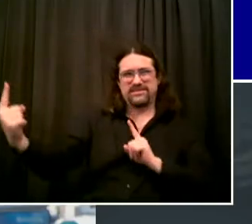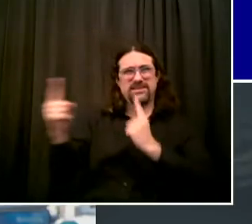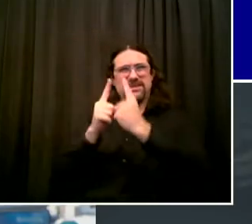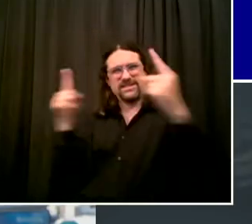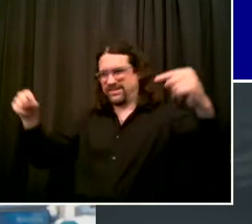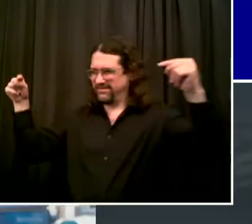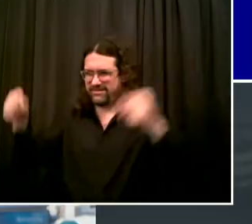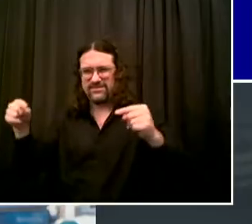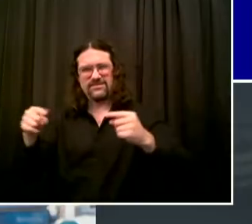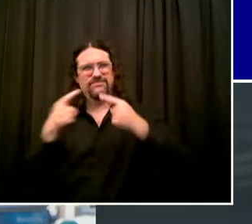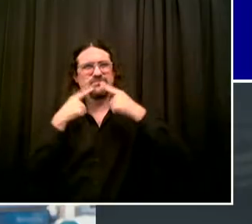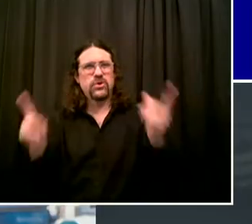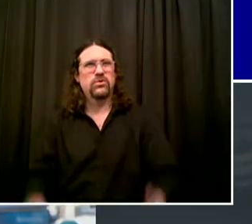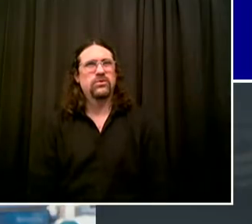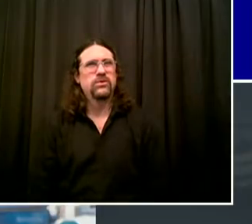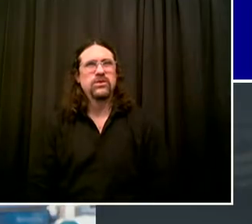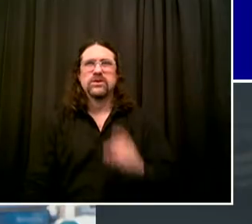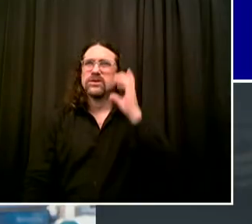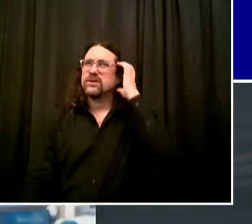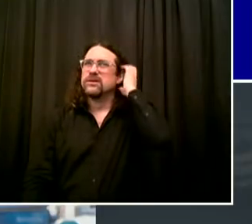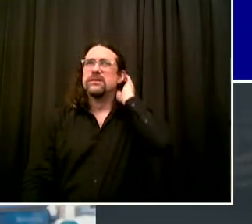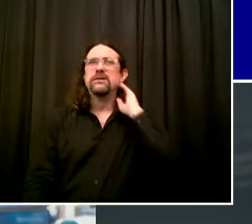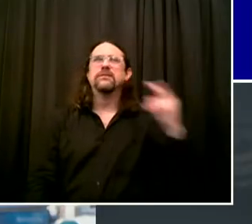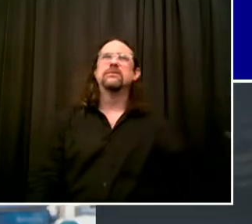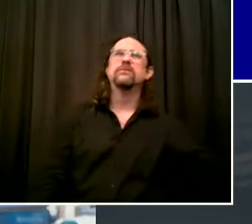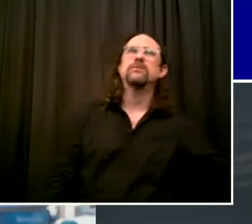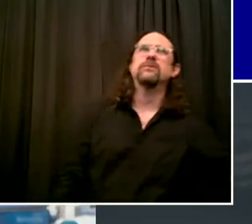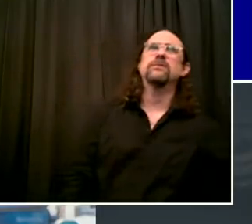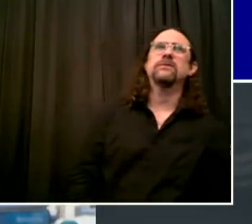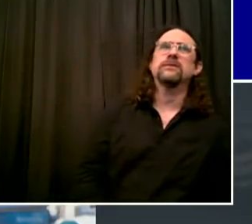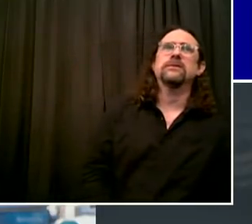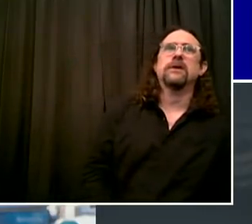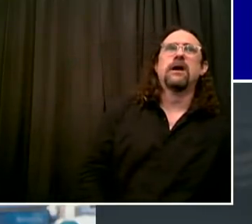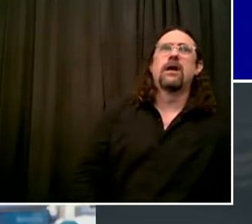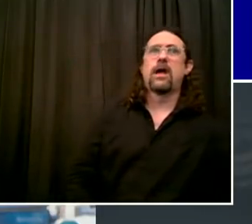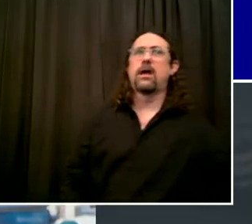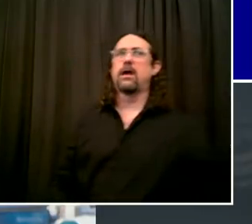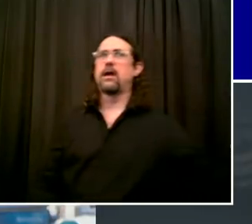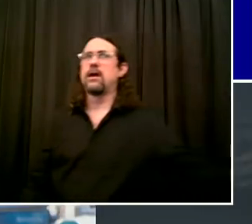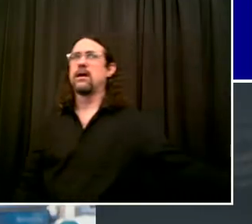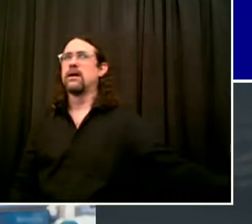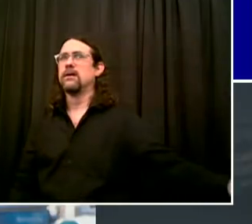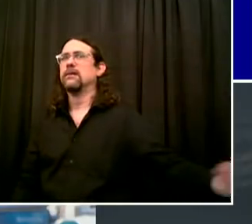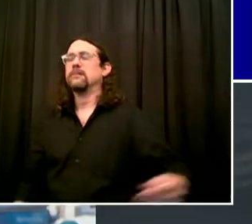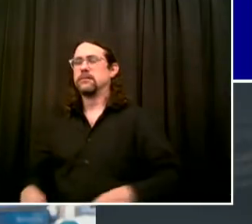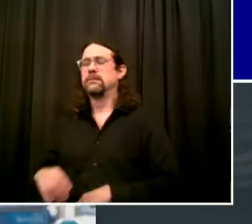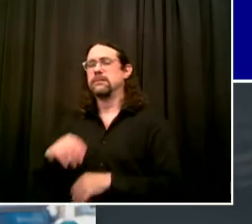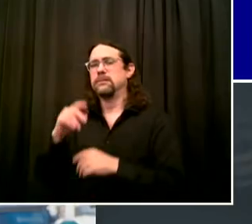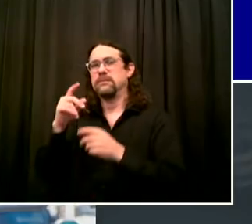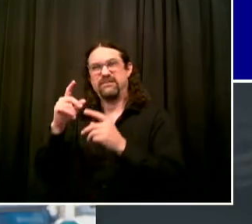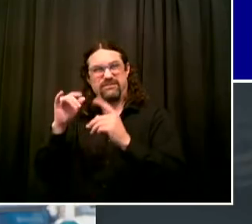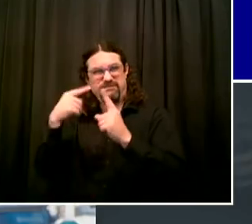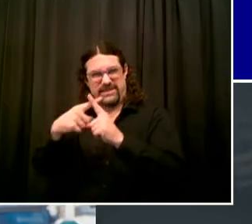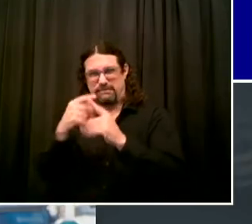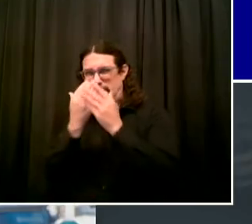NSESEAN D SOCIAL DISTANCING WORKS. WE HAVE SEEN THROUGH EXPERIENCE THE POWER OF DONIG THINGS OUTDOORS AND THE POWER OF